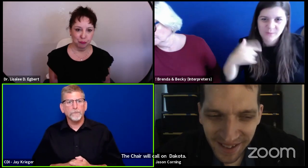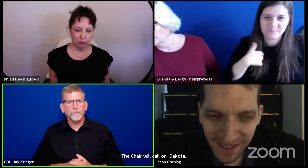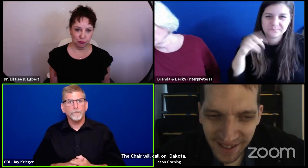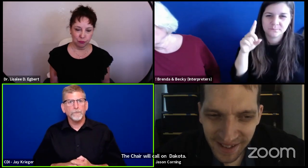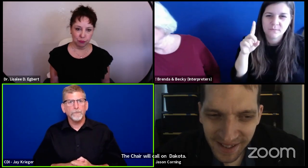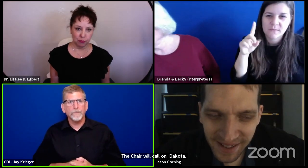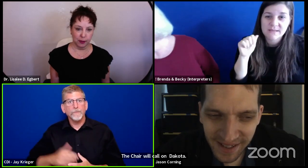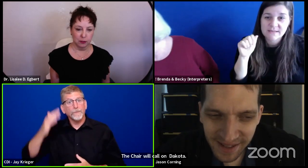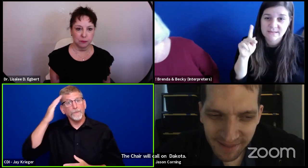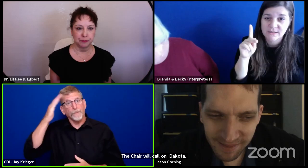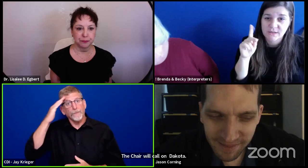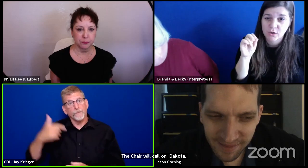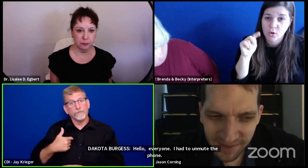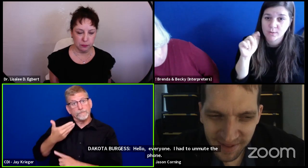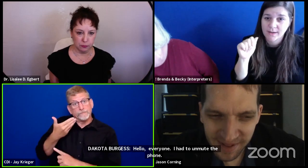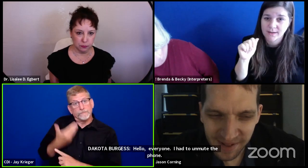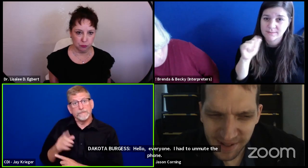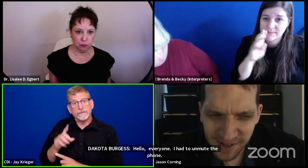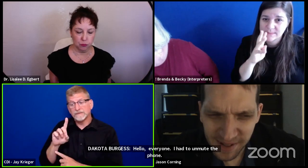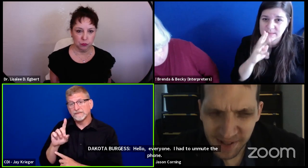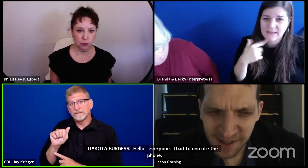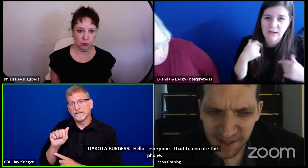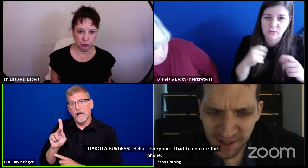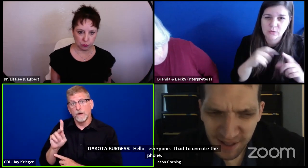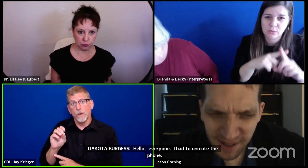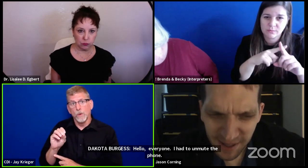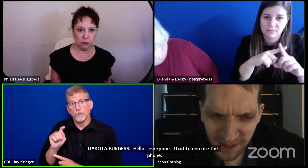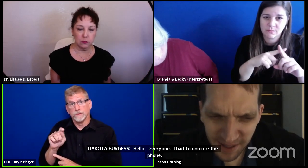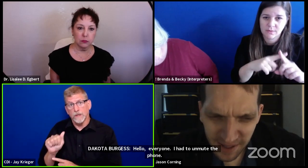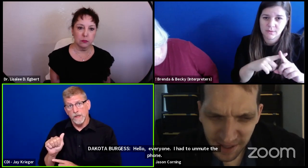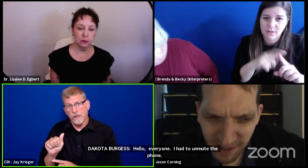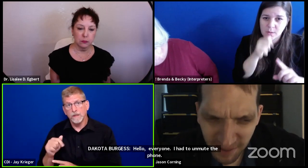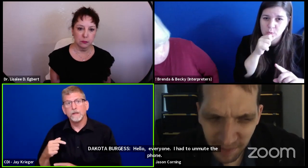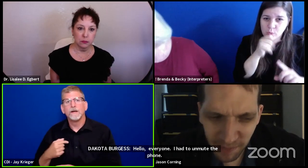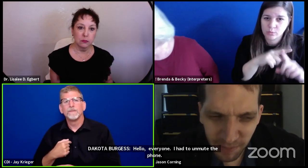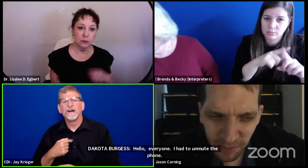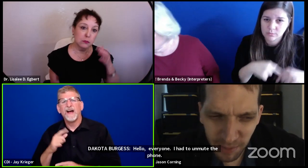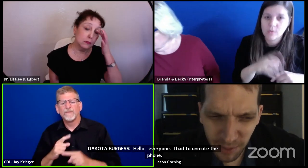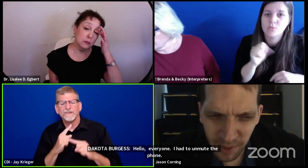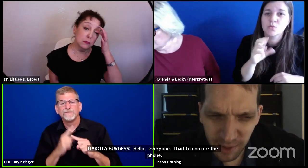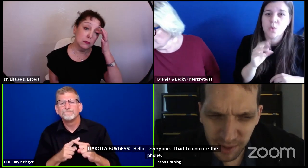I wanted to go back to the questions which I initially didn't see the questions.